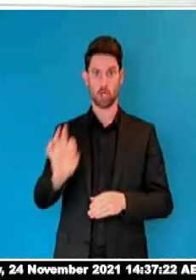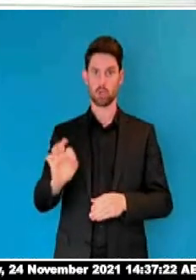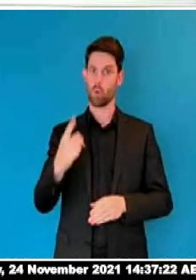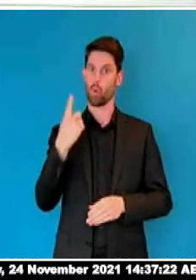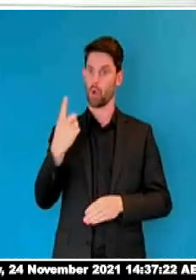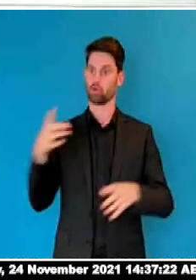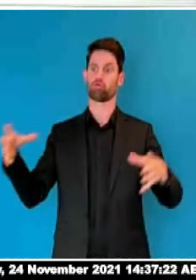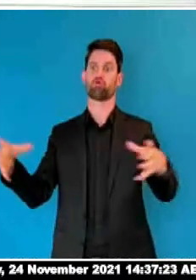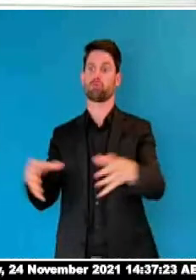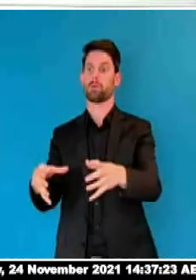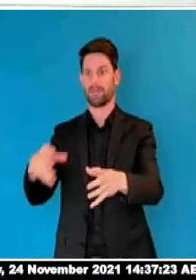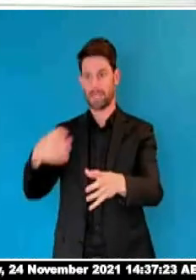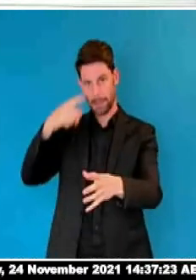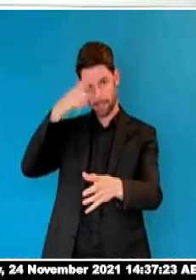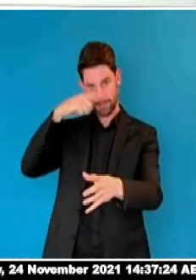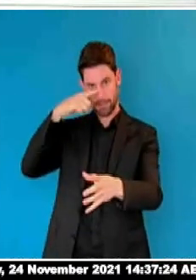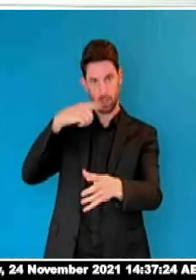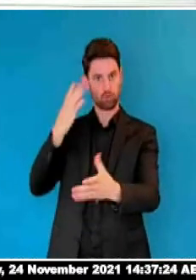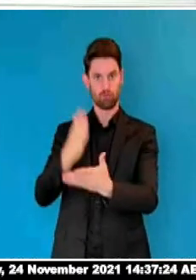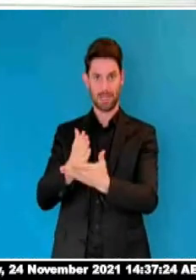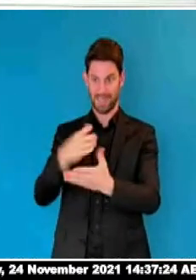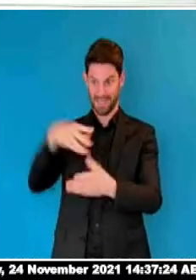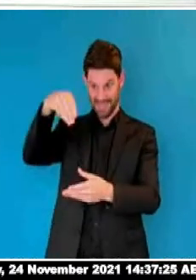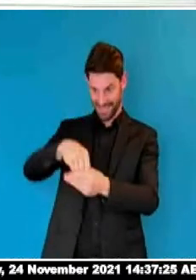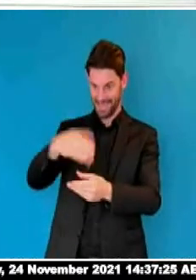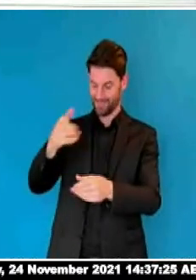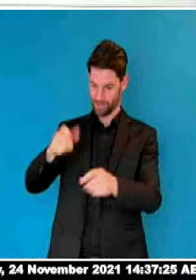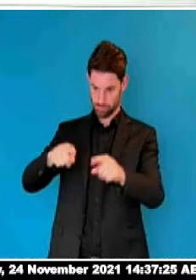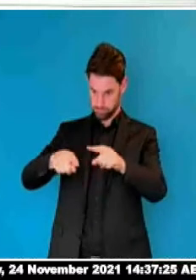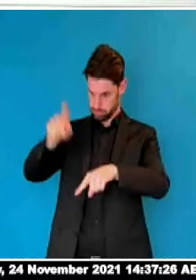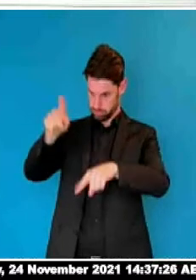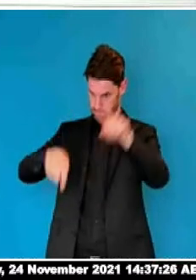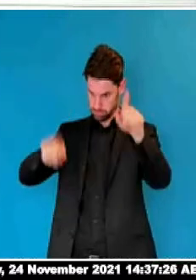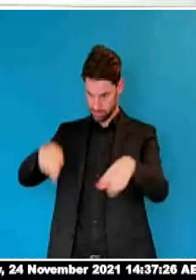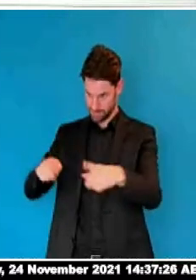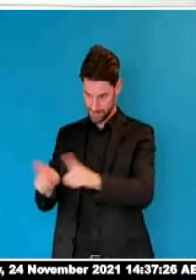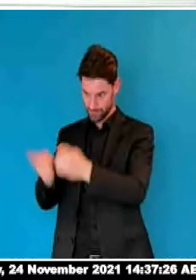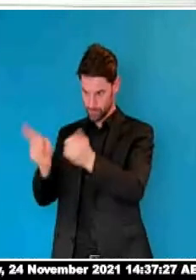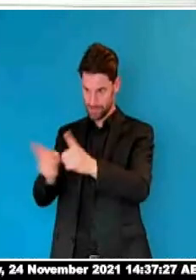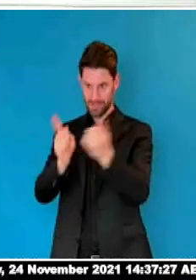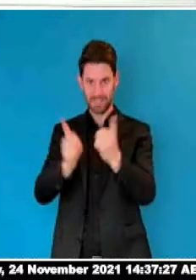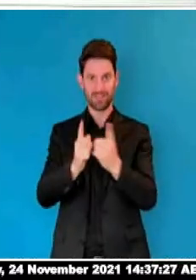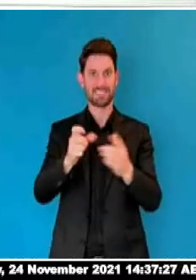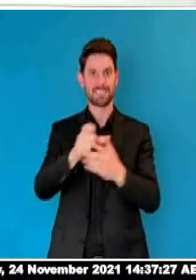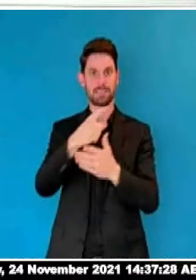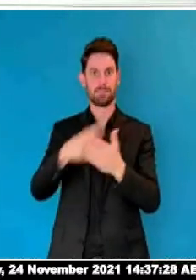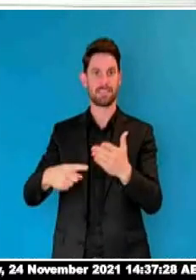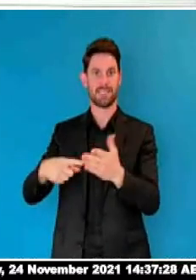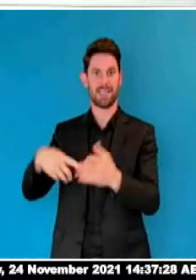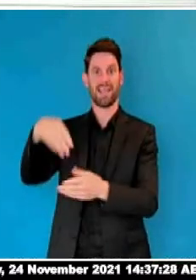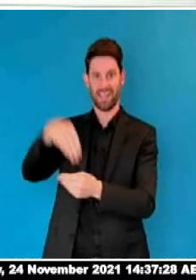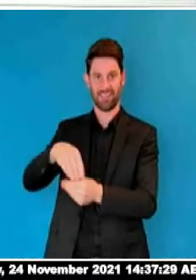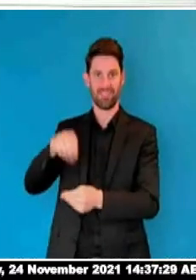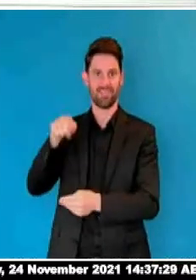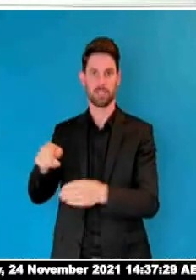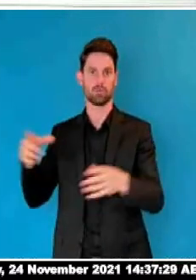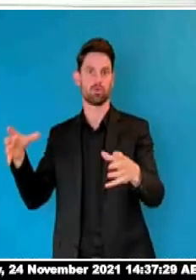There are many, many, many different disabilities that people have and experience.